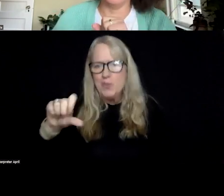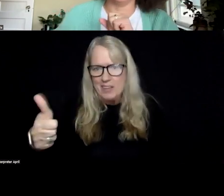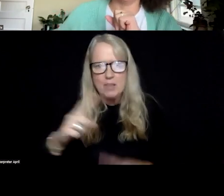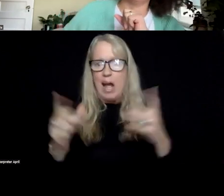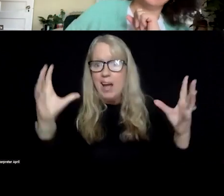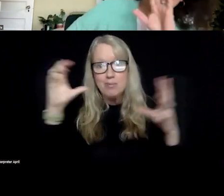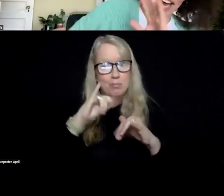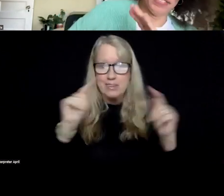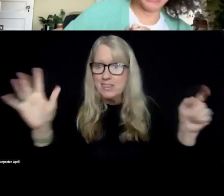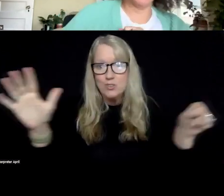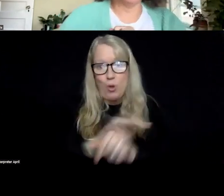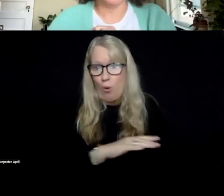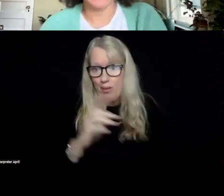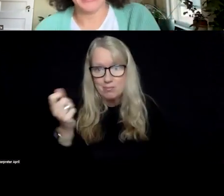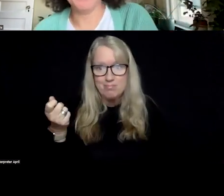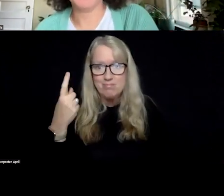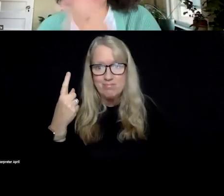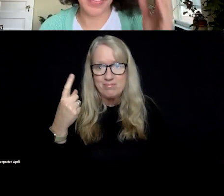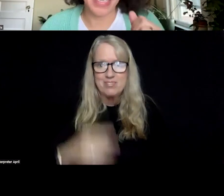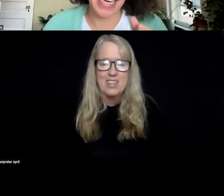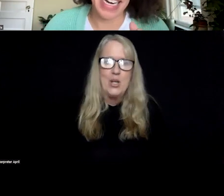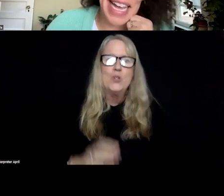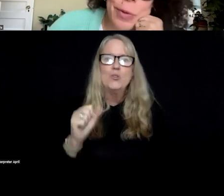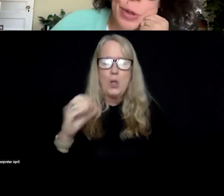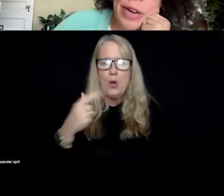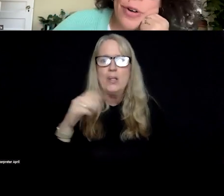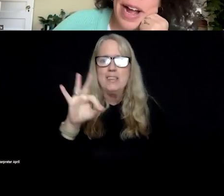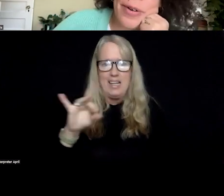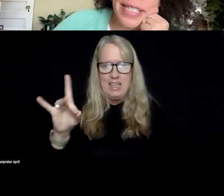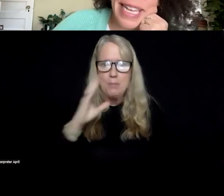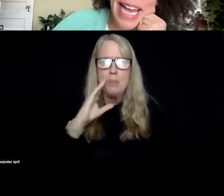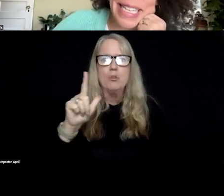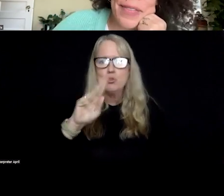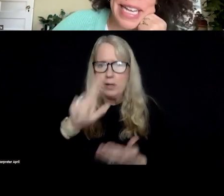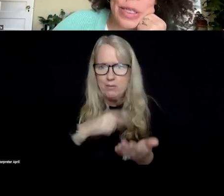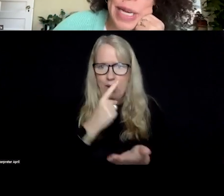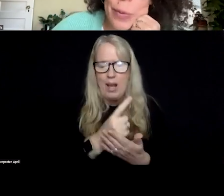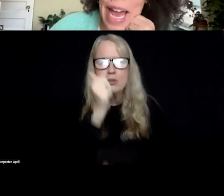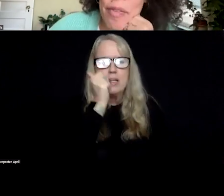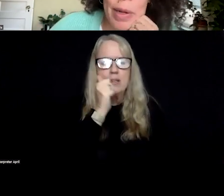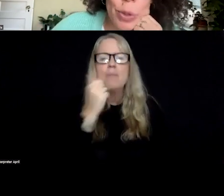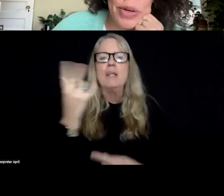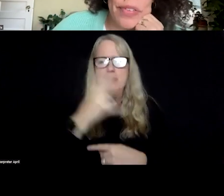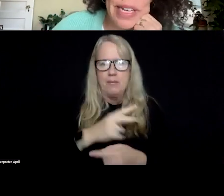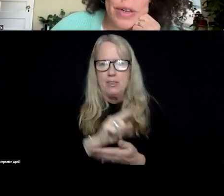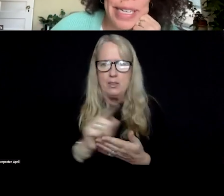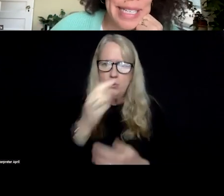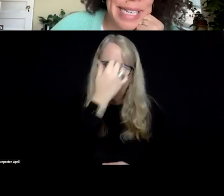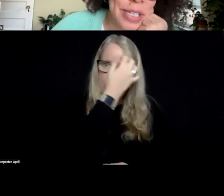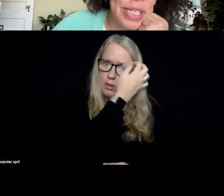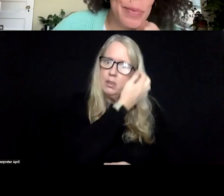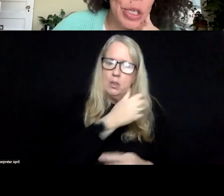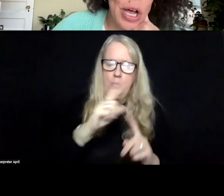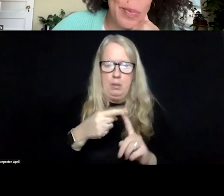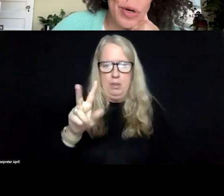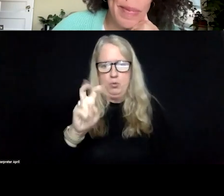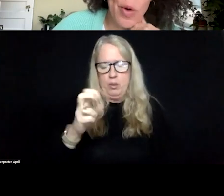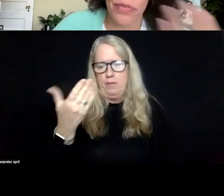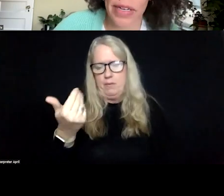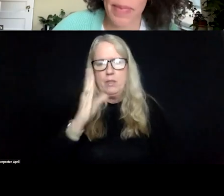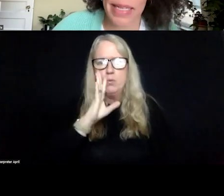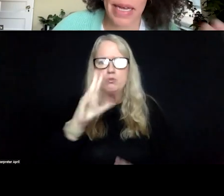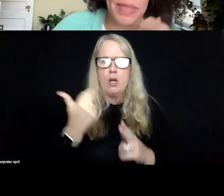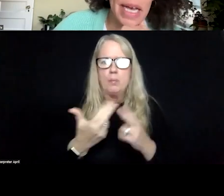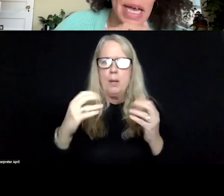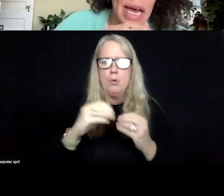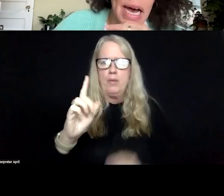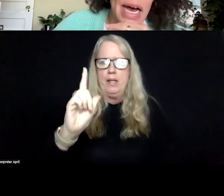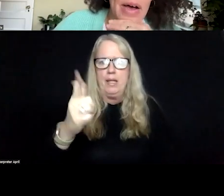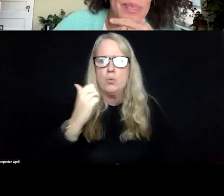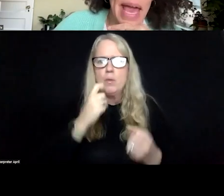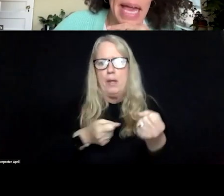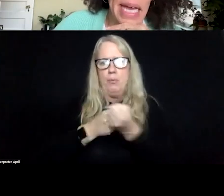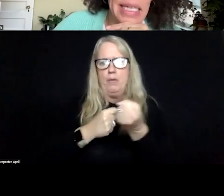I FEEL YOU. SO WE ARE SEVEN DAYS A WEEK